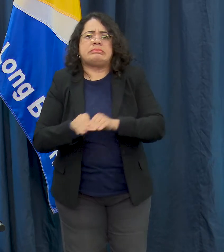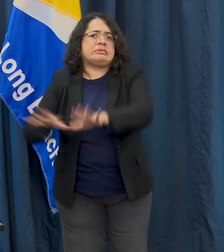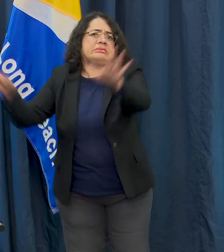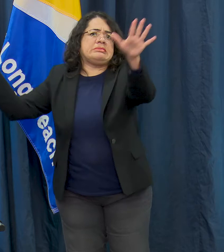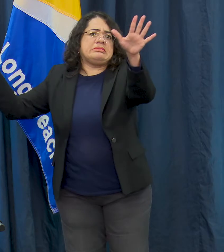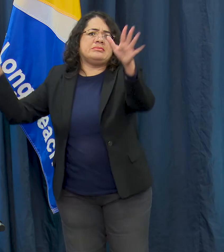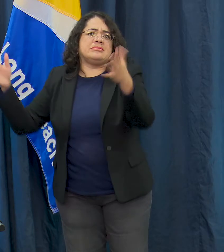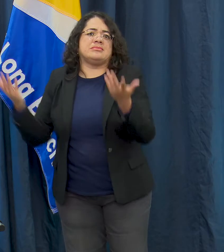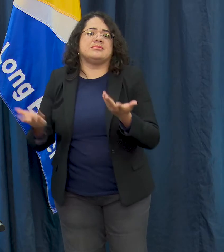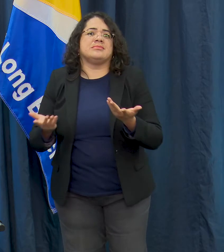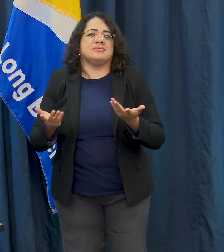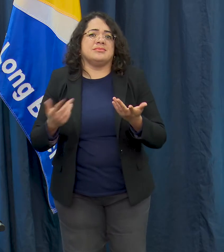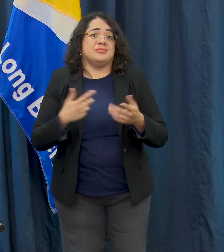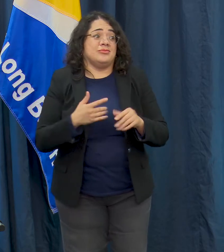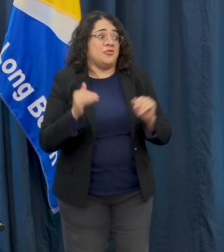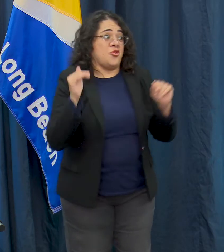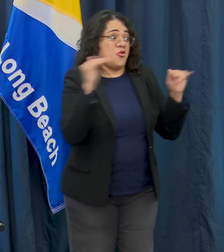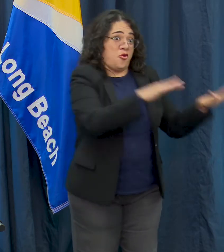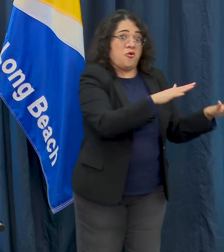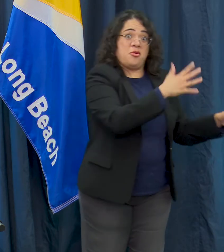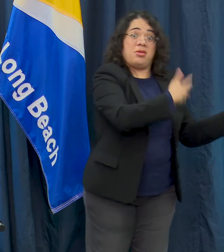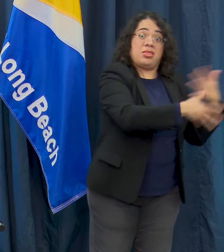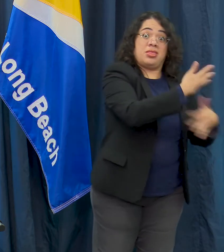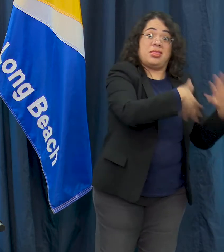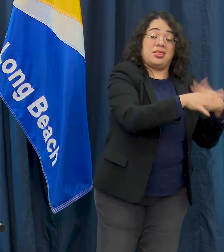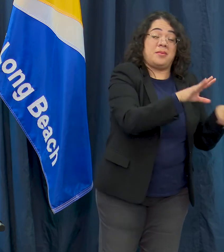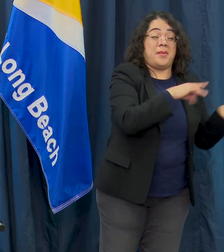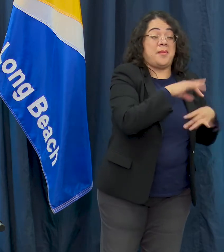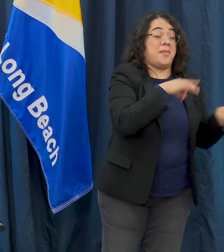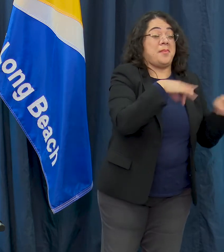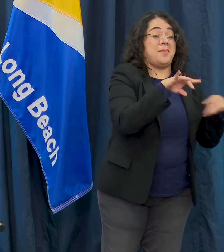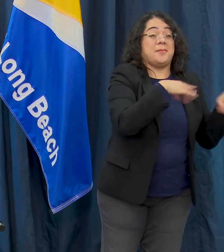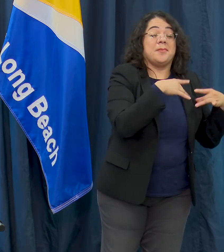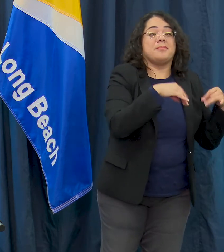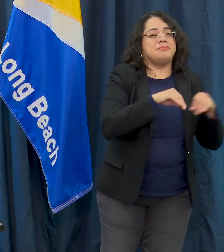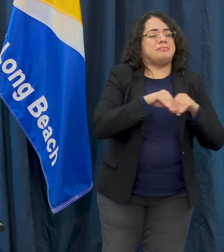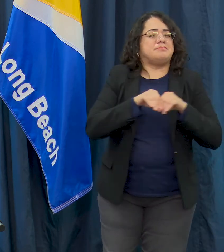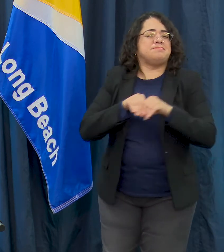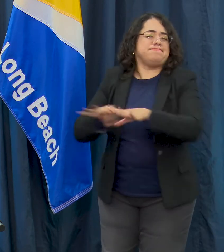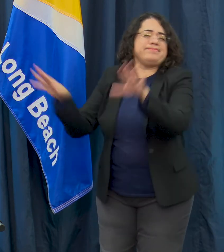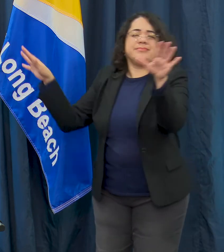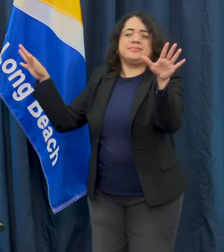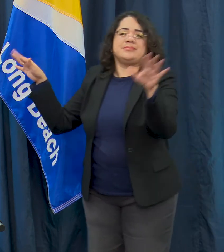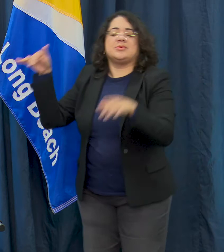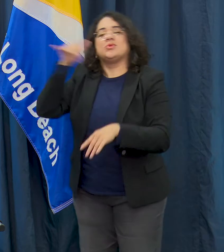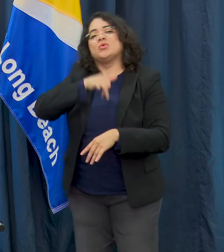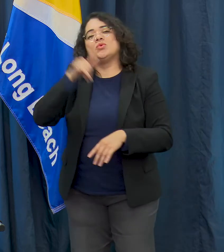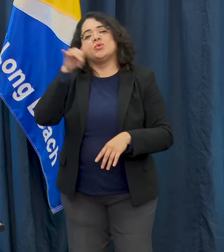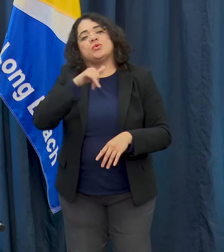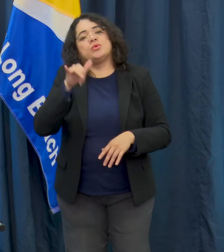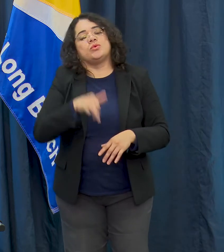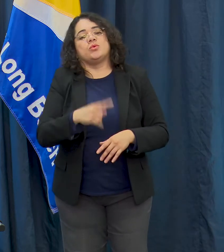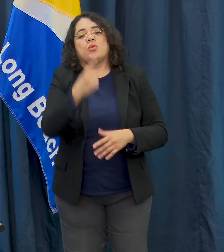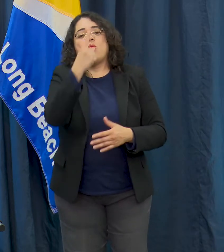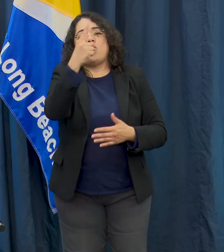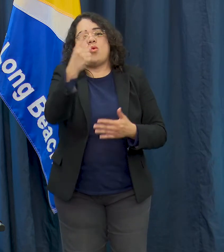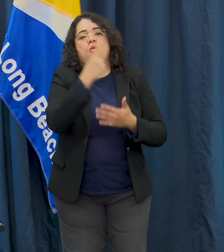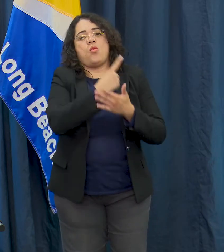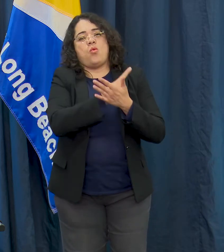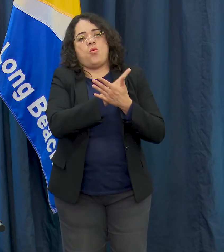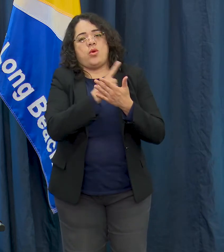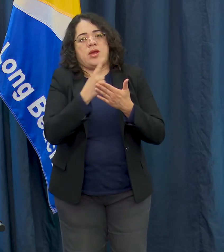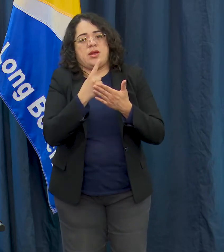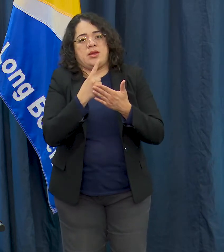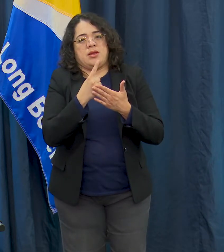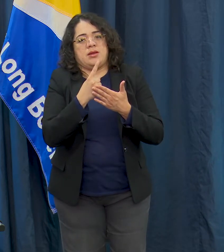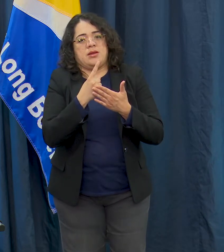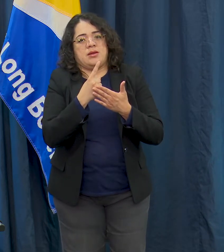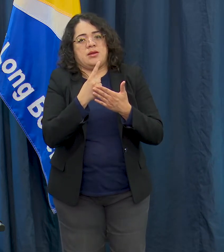cautious that we are just a week away from opening things too fast and